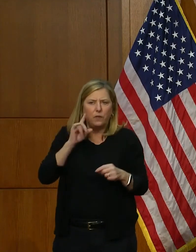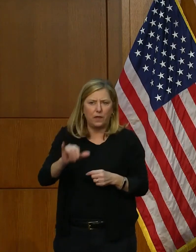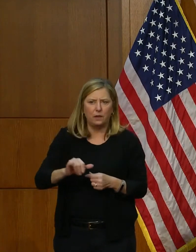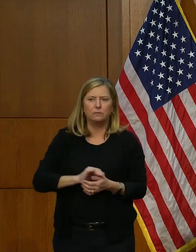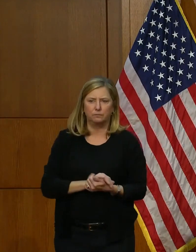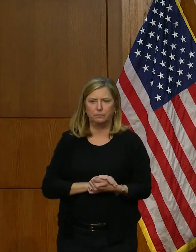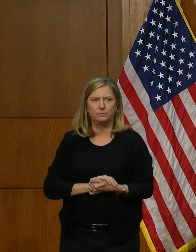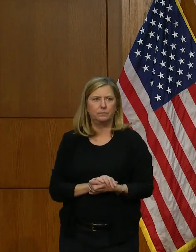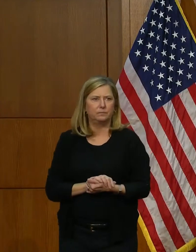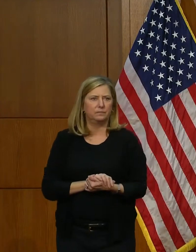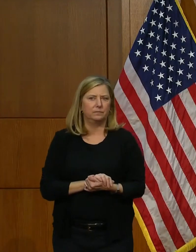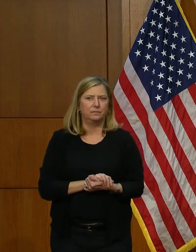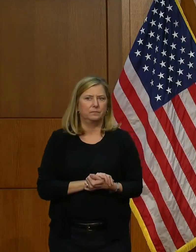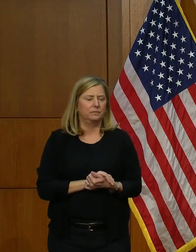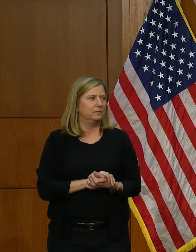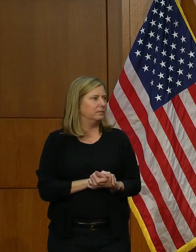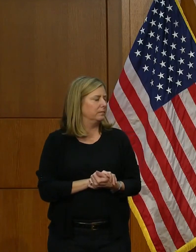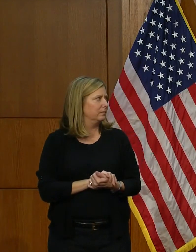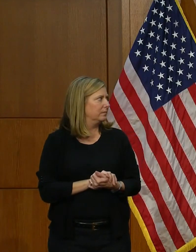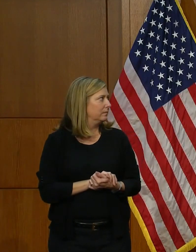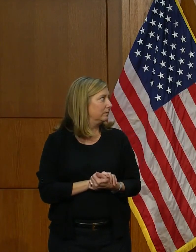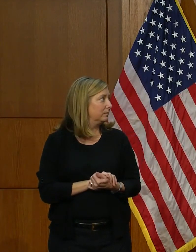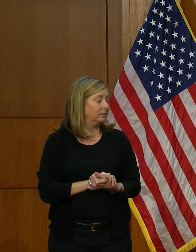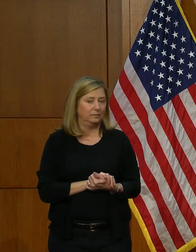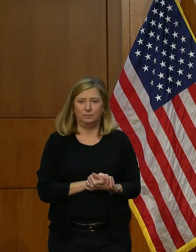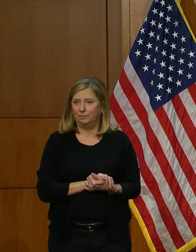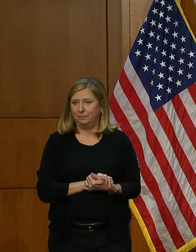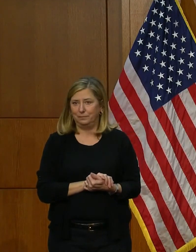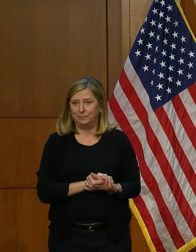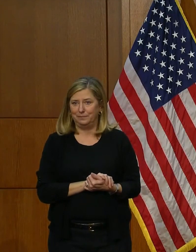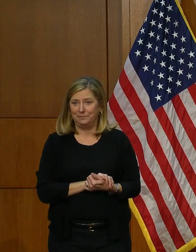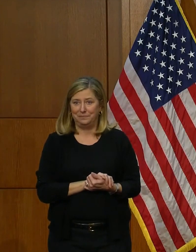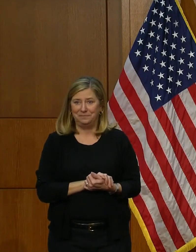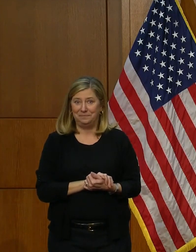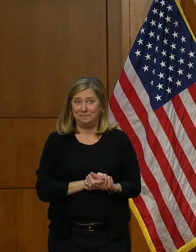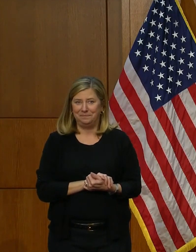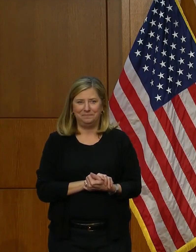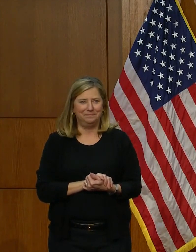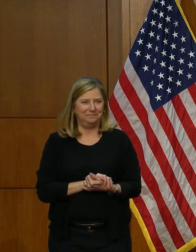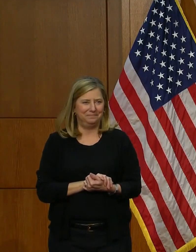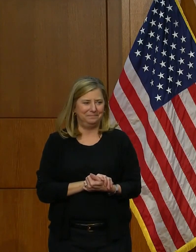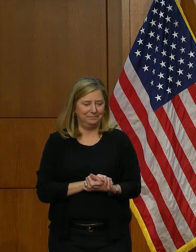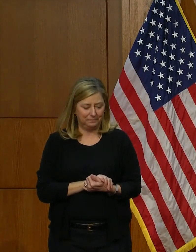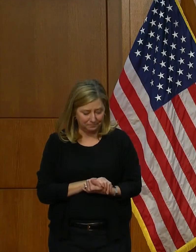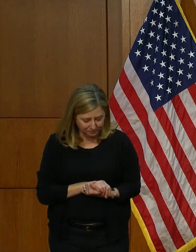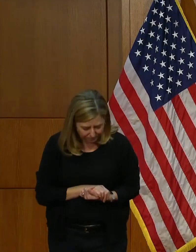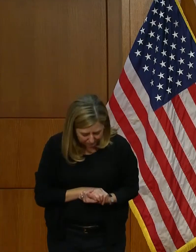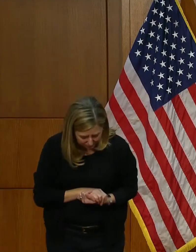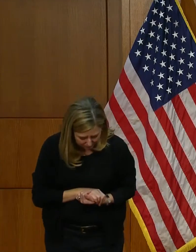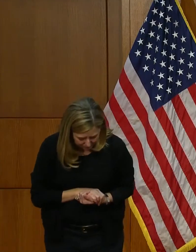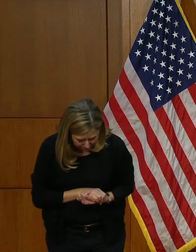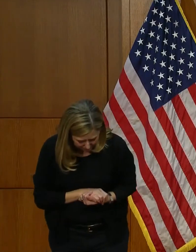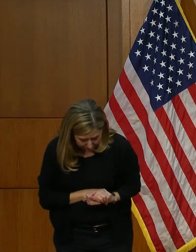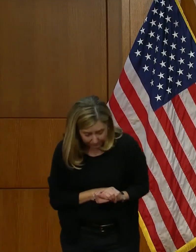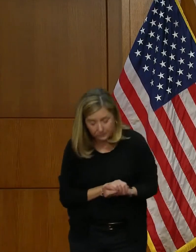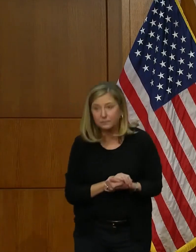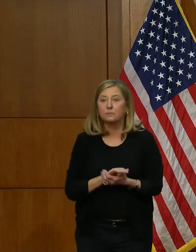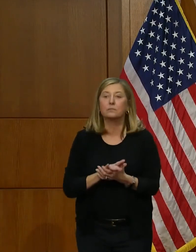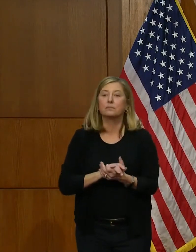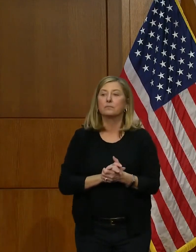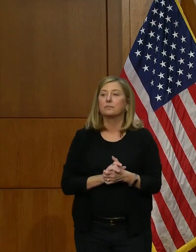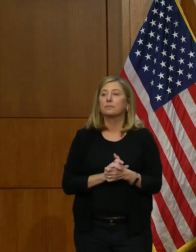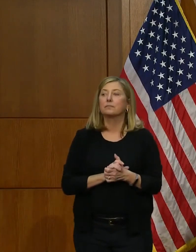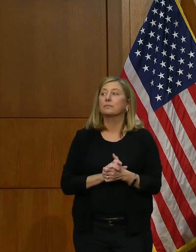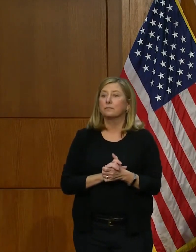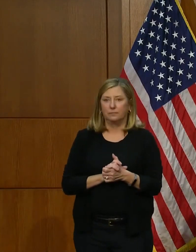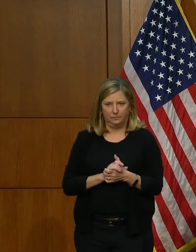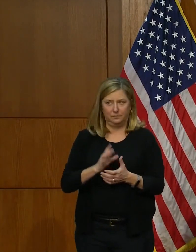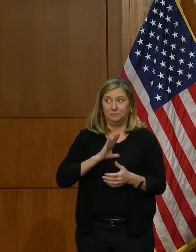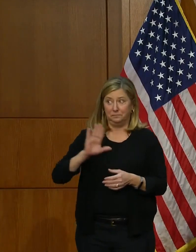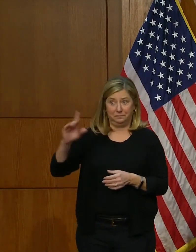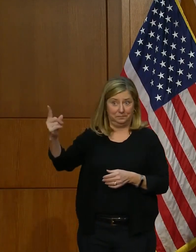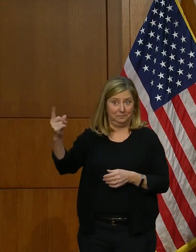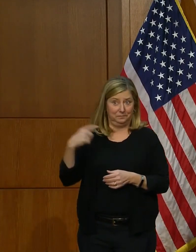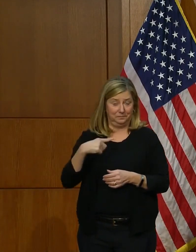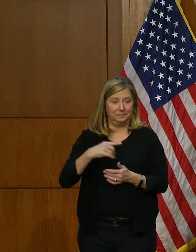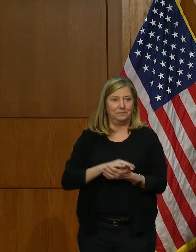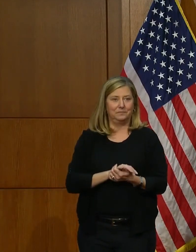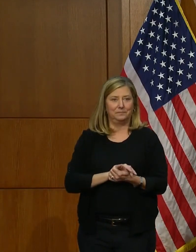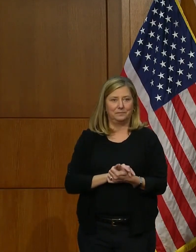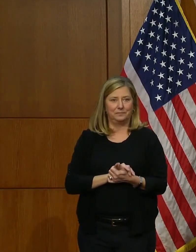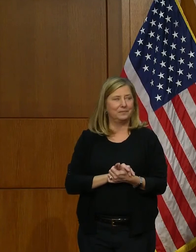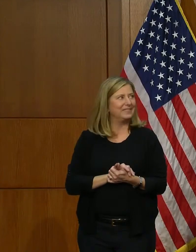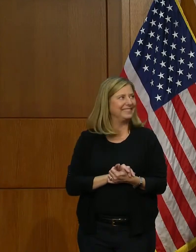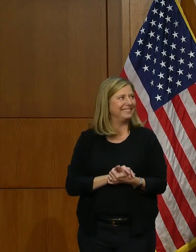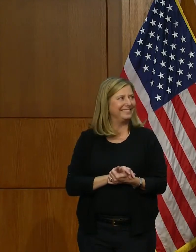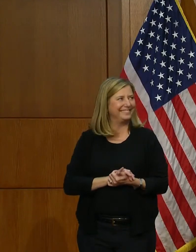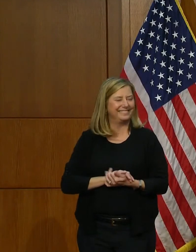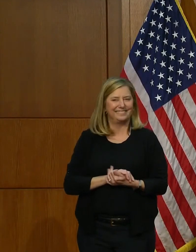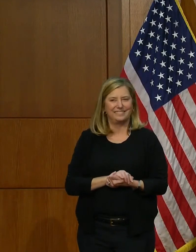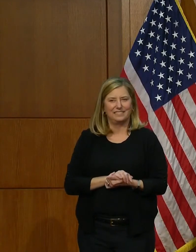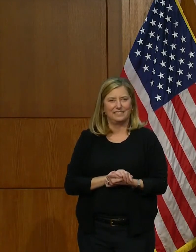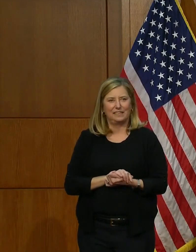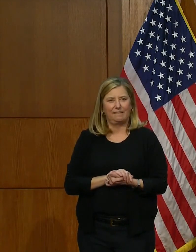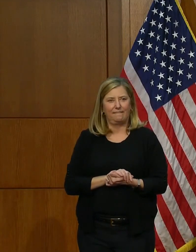THAT POINT? YOU WANT ADDRESSED